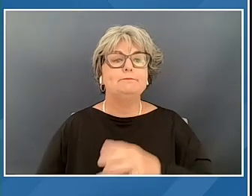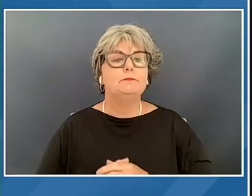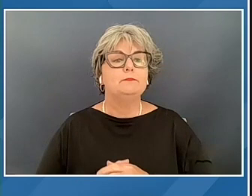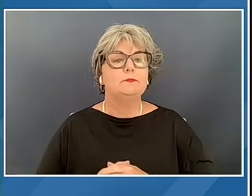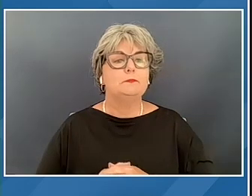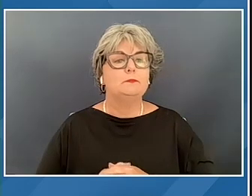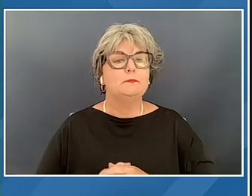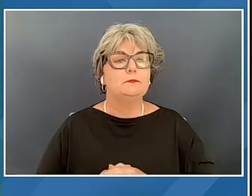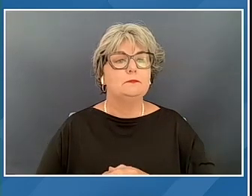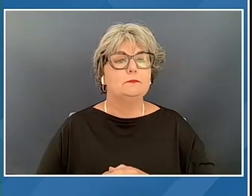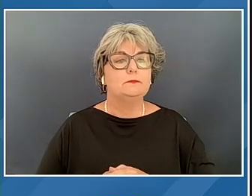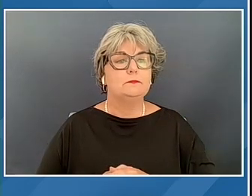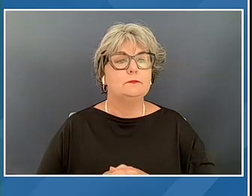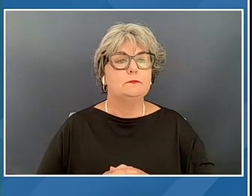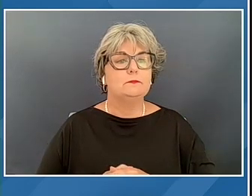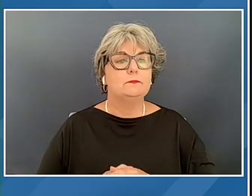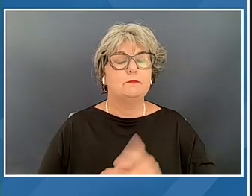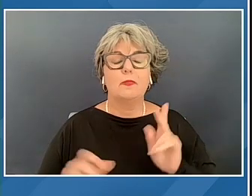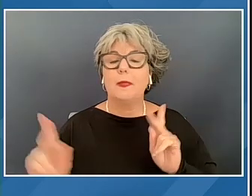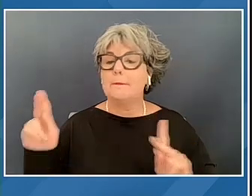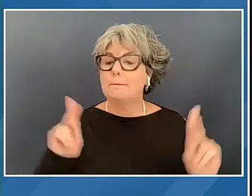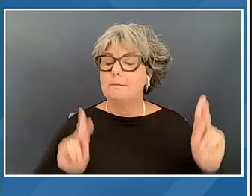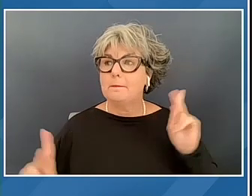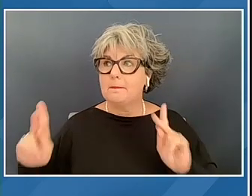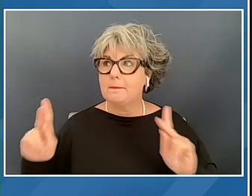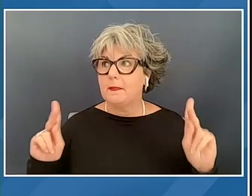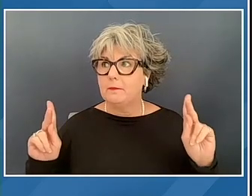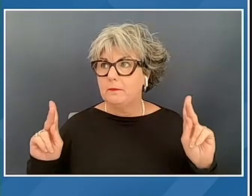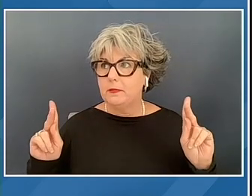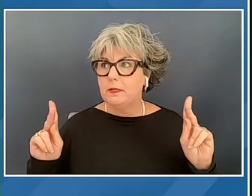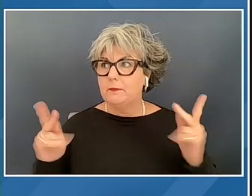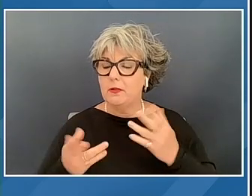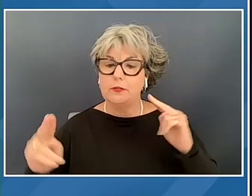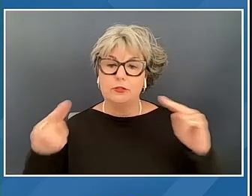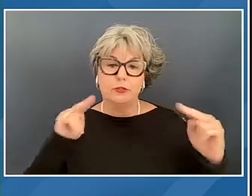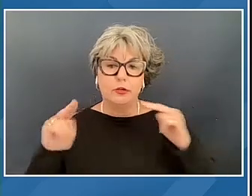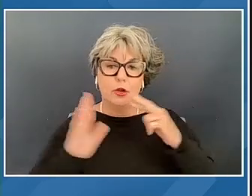folks who on this negotiated rulemaking who may not have been aware of the nitty